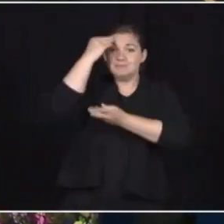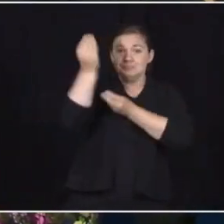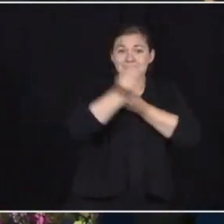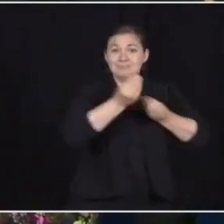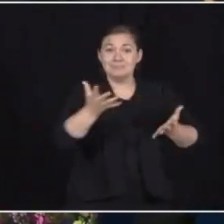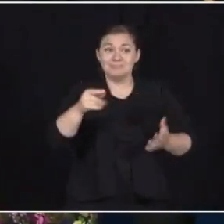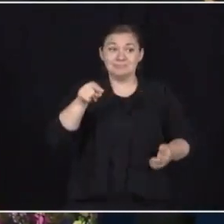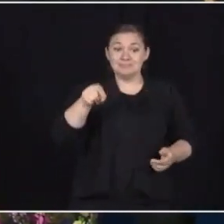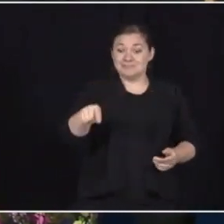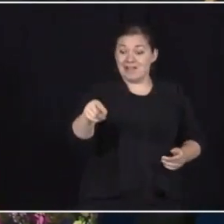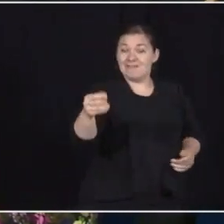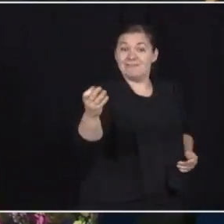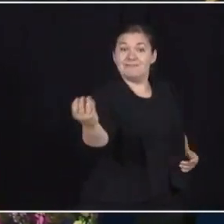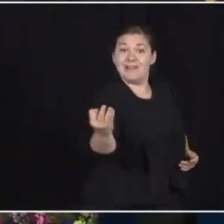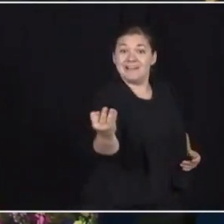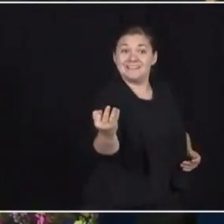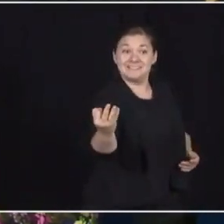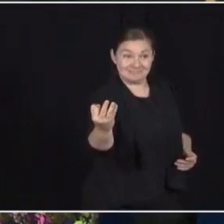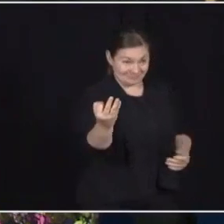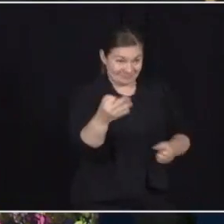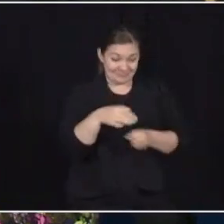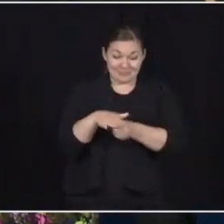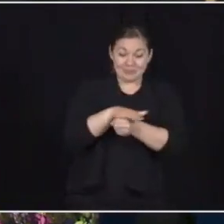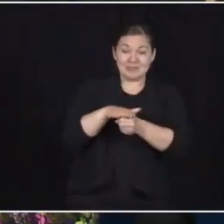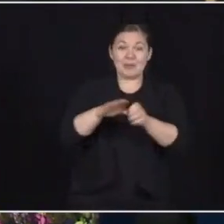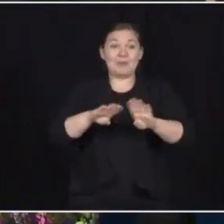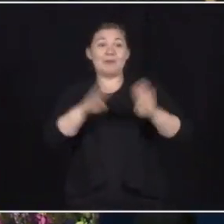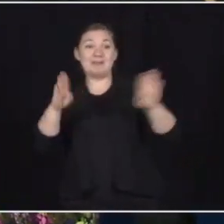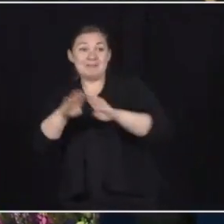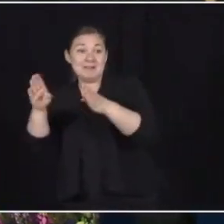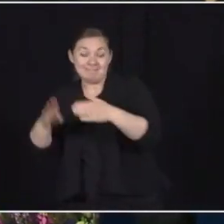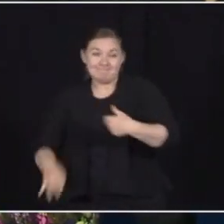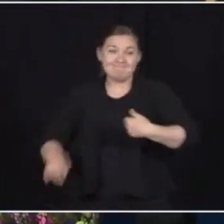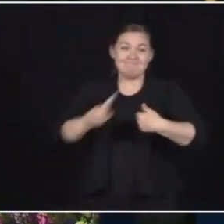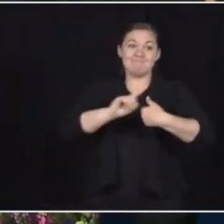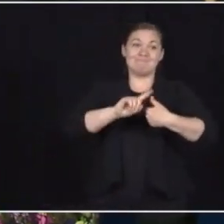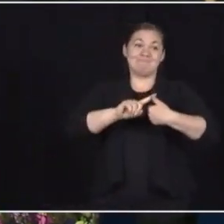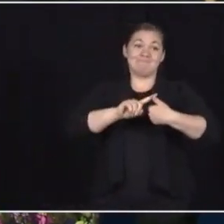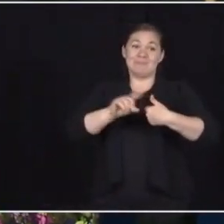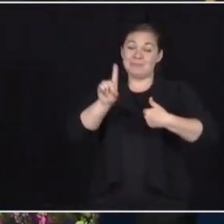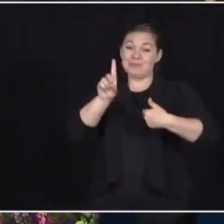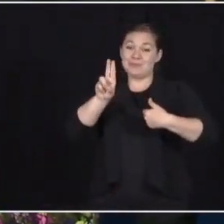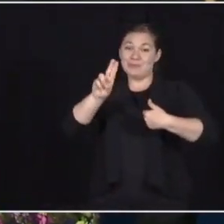the following regions will be able to enter stage 2. Durham, Hamilton, York, Houlton,